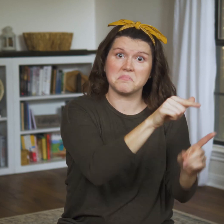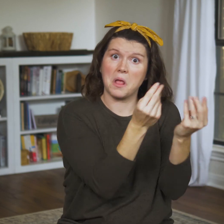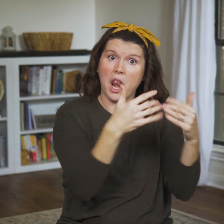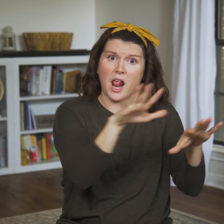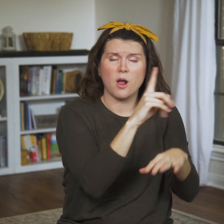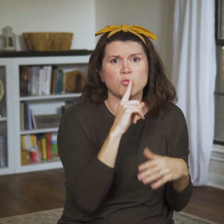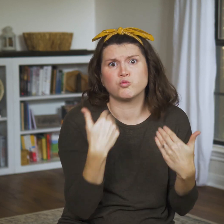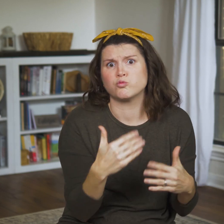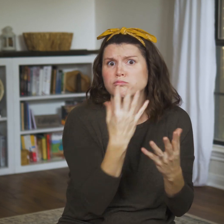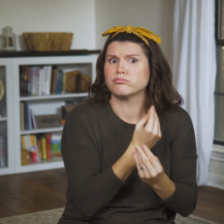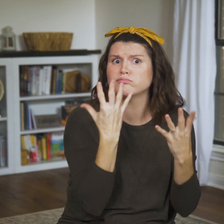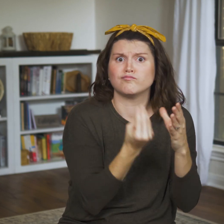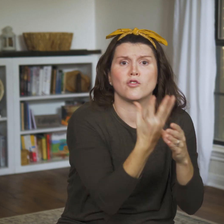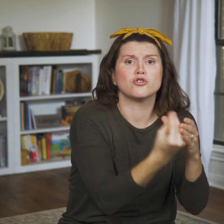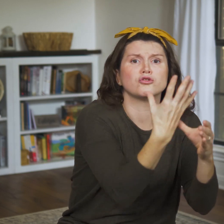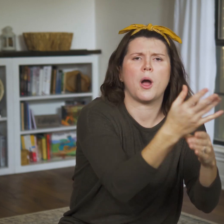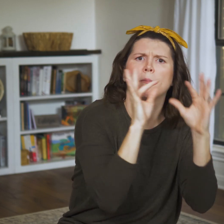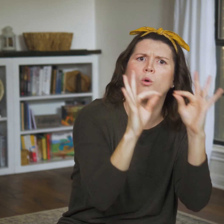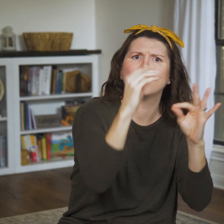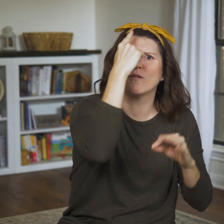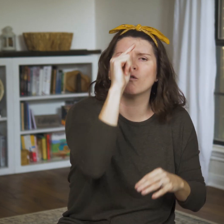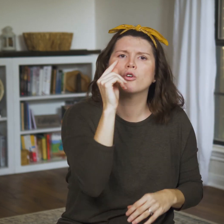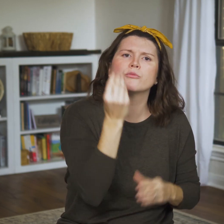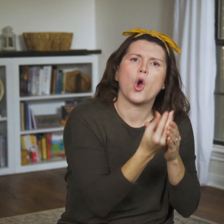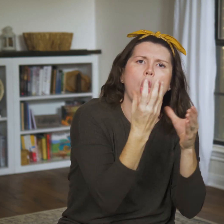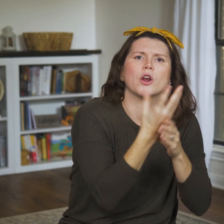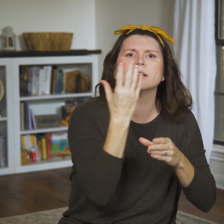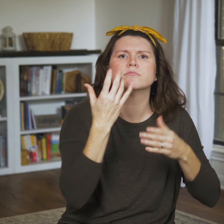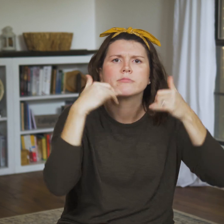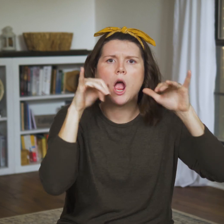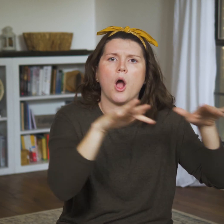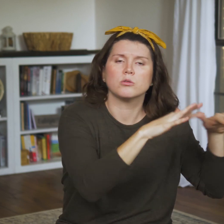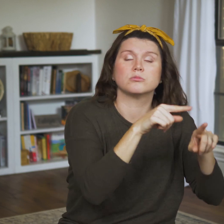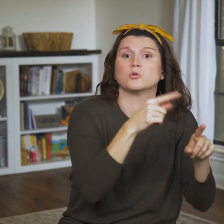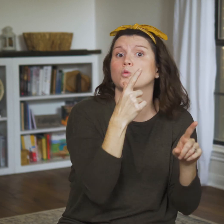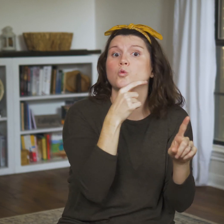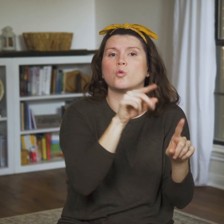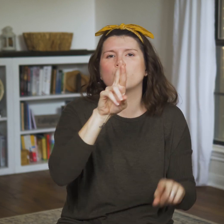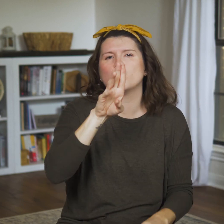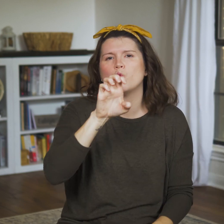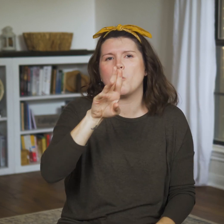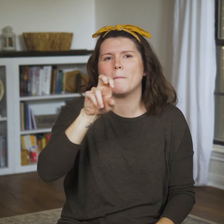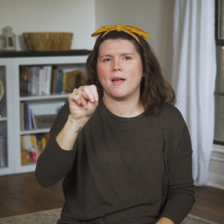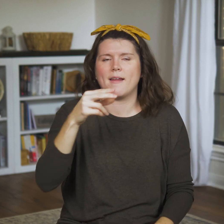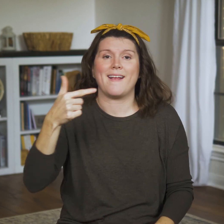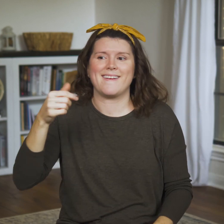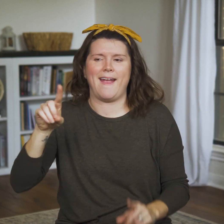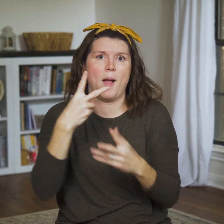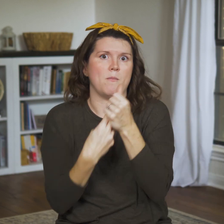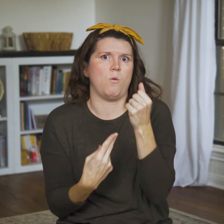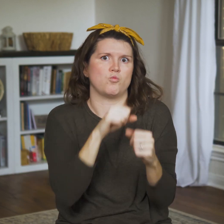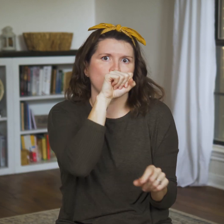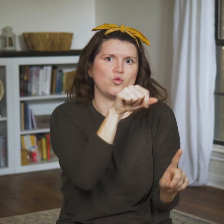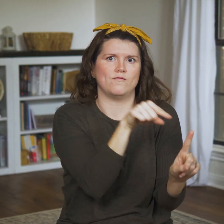The Jordan River runs north to south.